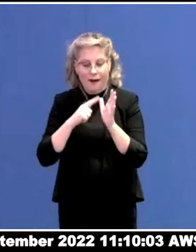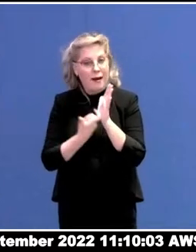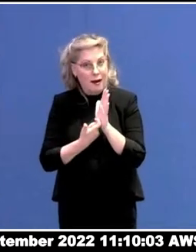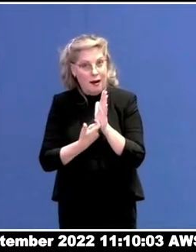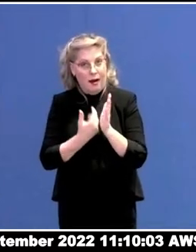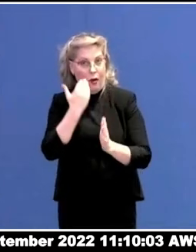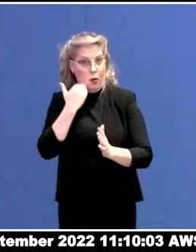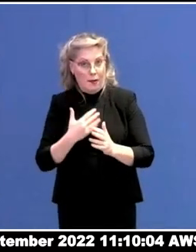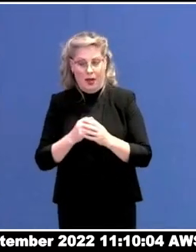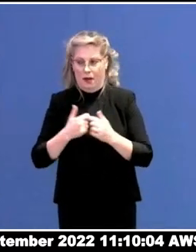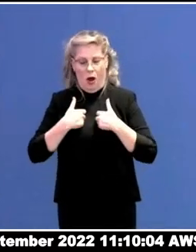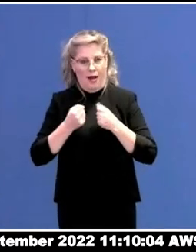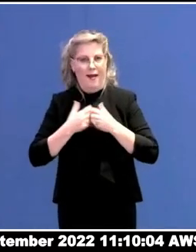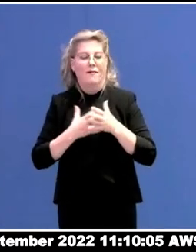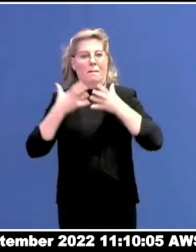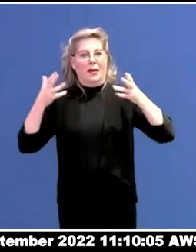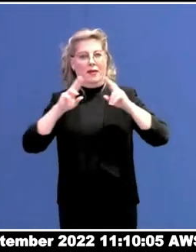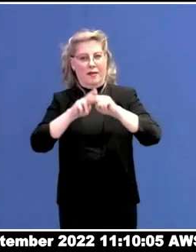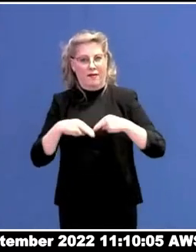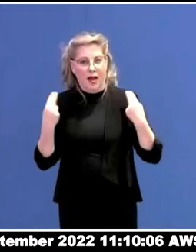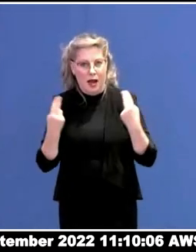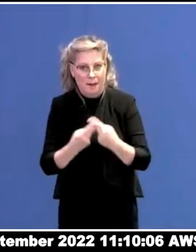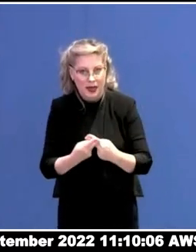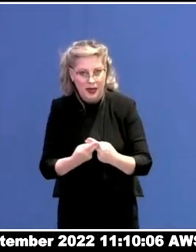Noongar Country and very much over into Victoria as well, so very large extended